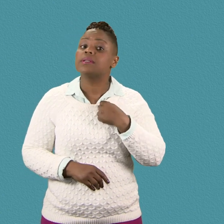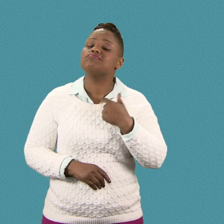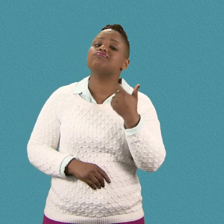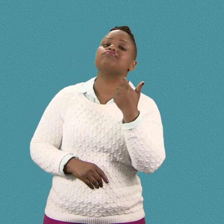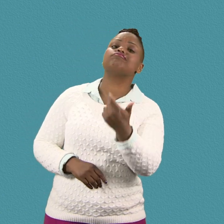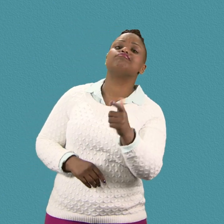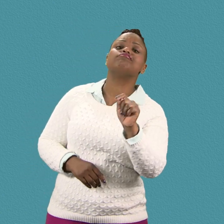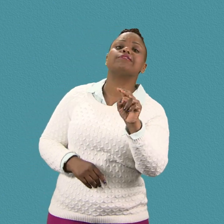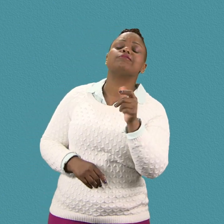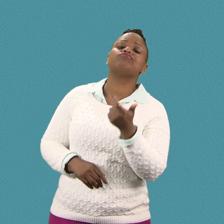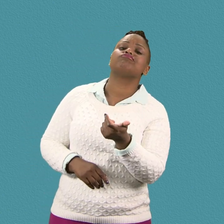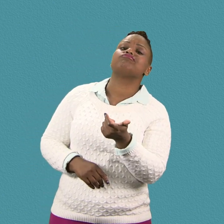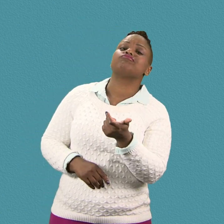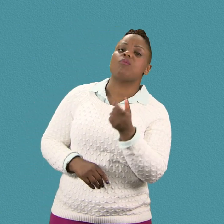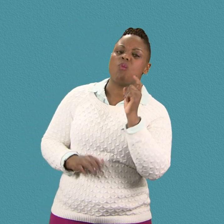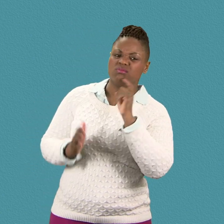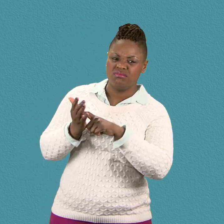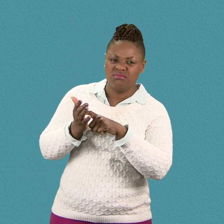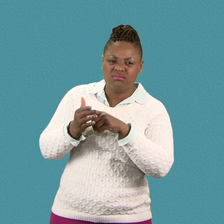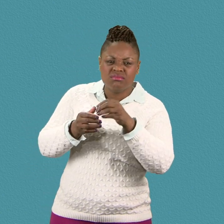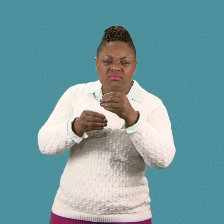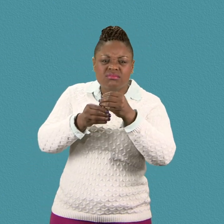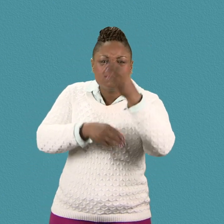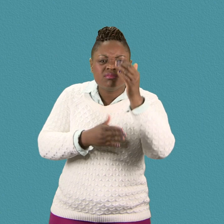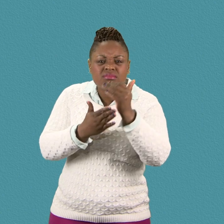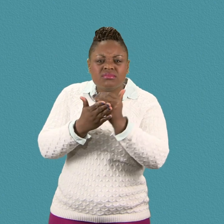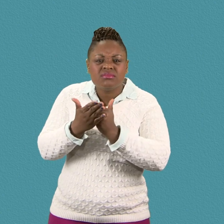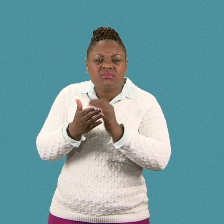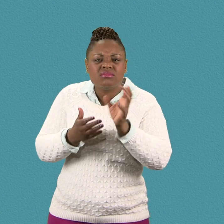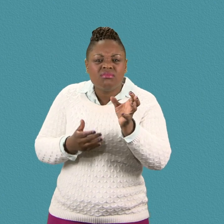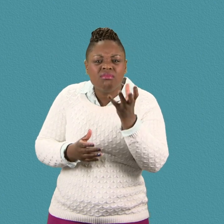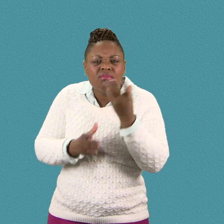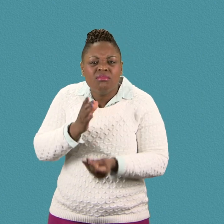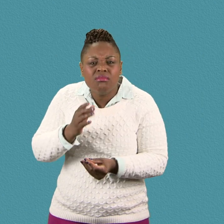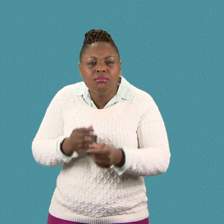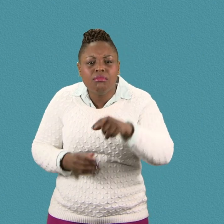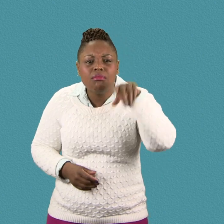to suddenly be missing from your TV line-up, the only action that you will need to take